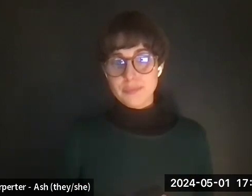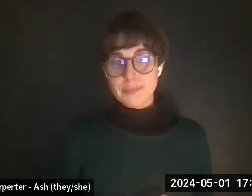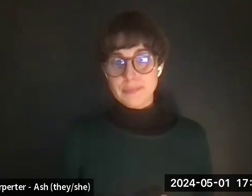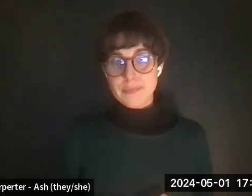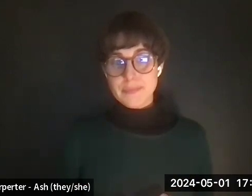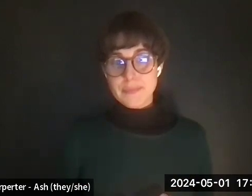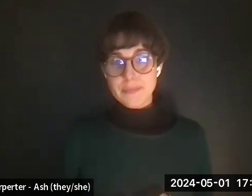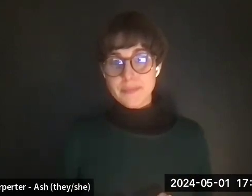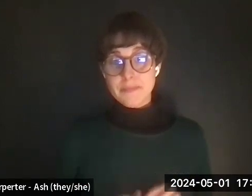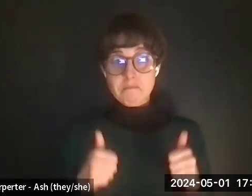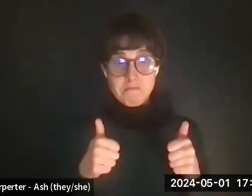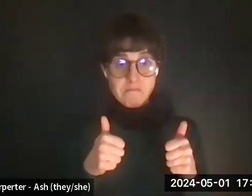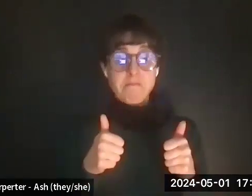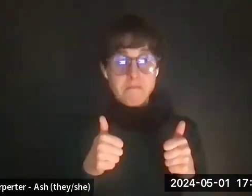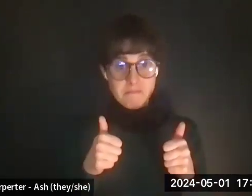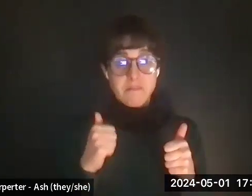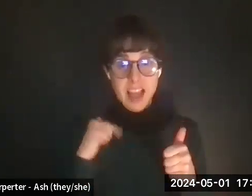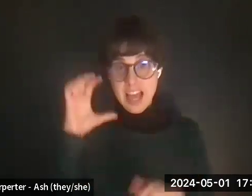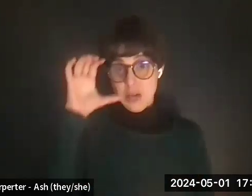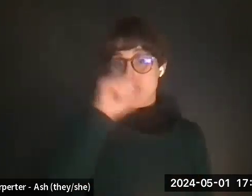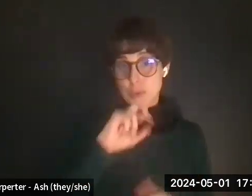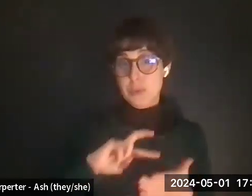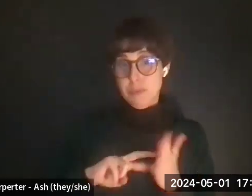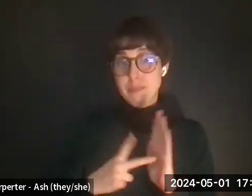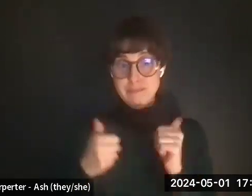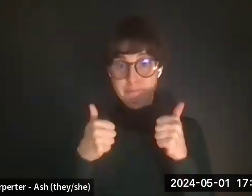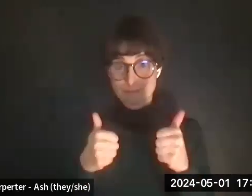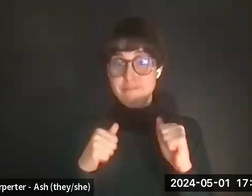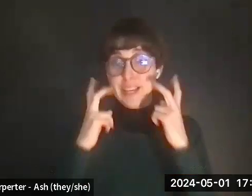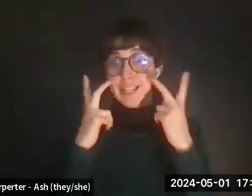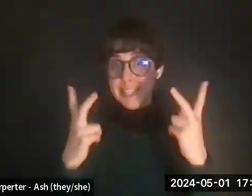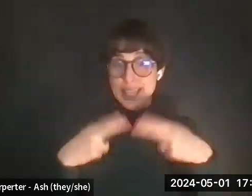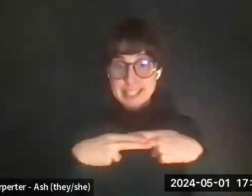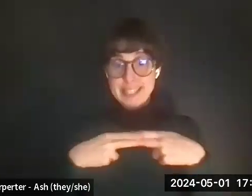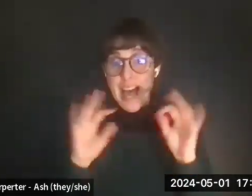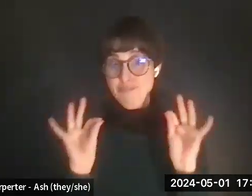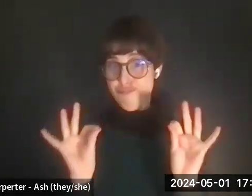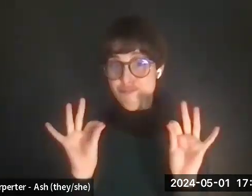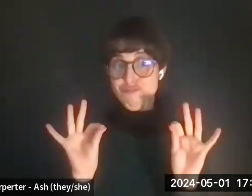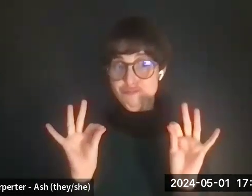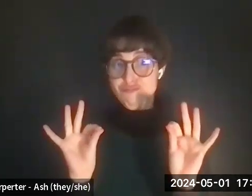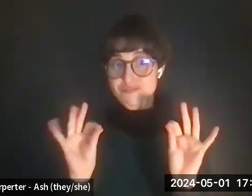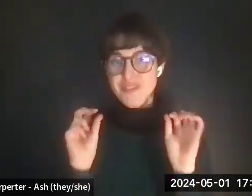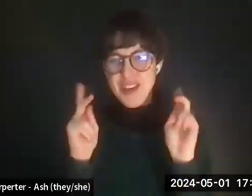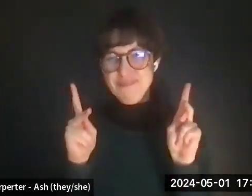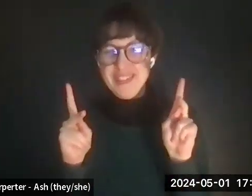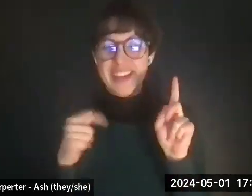Excellent. I'm as, I'm gonna assume that we, you are all able to see the screen here briefly, so lemme just go back here.